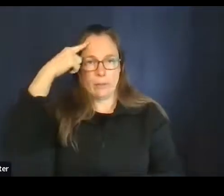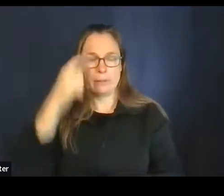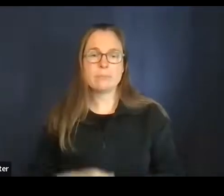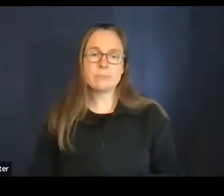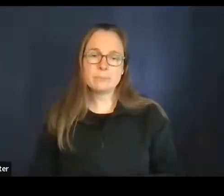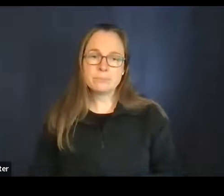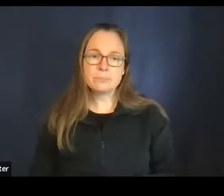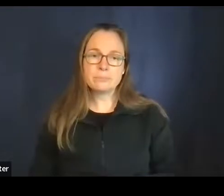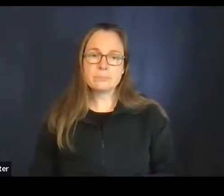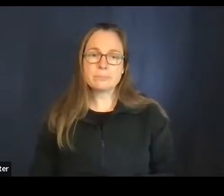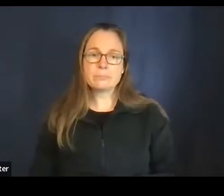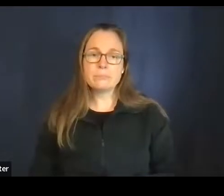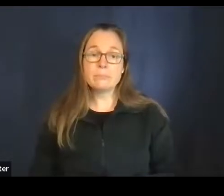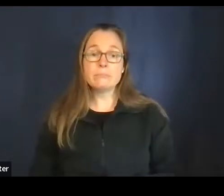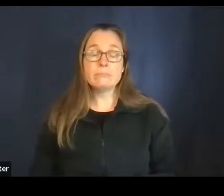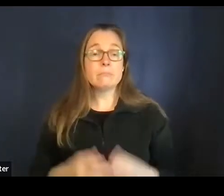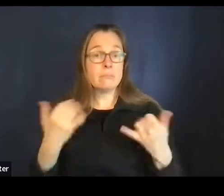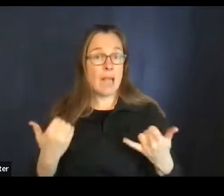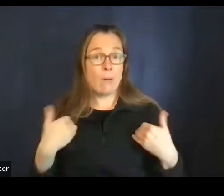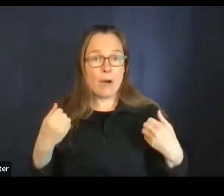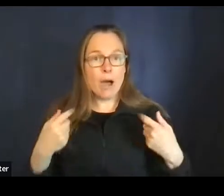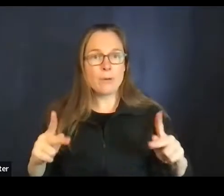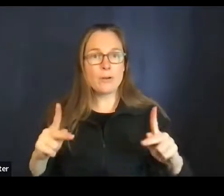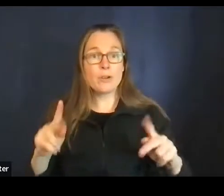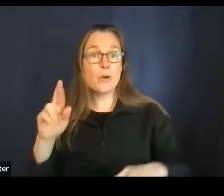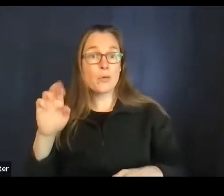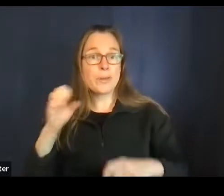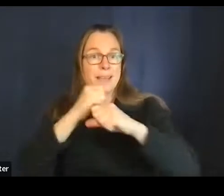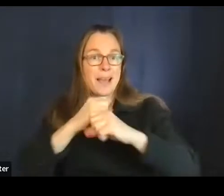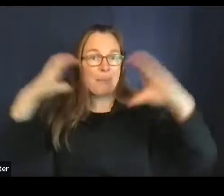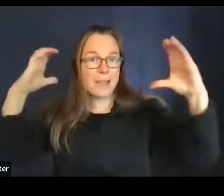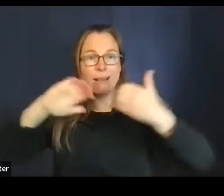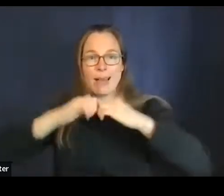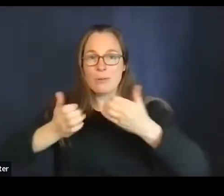Our opportunity to restructure and reimagine how we serve the community is now.